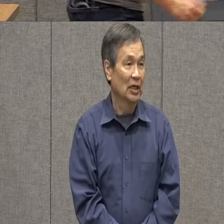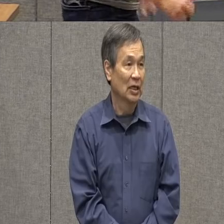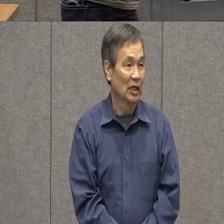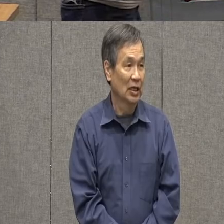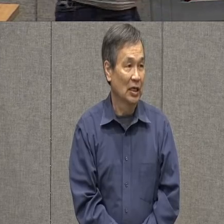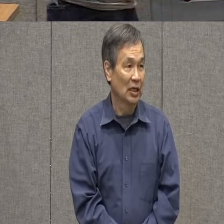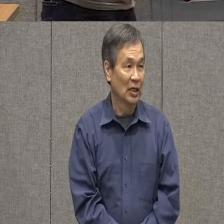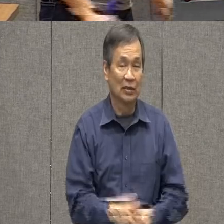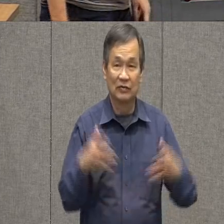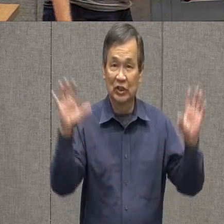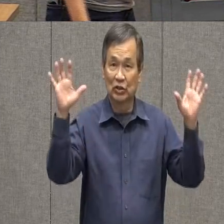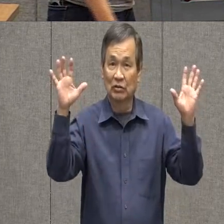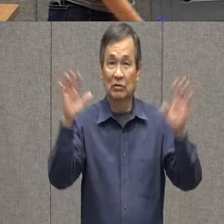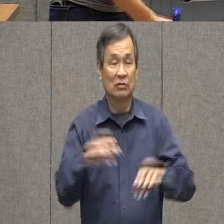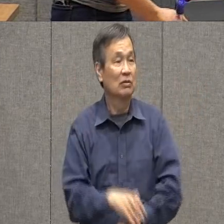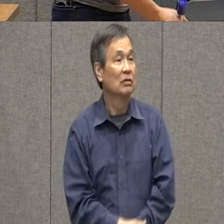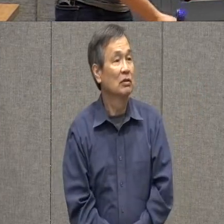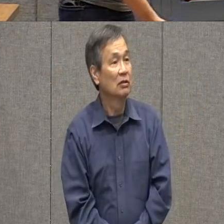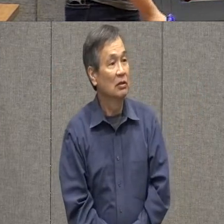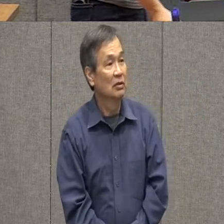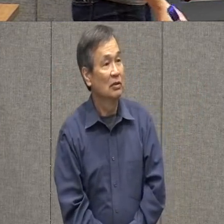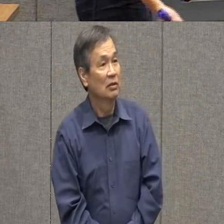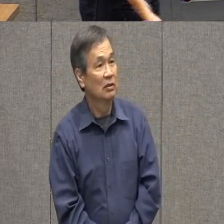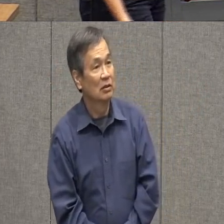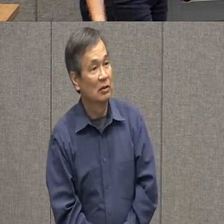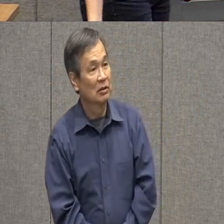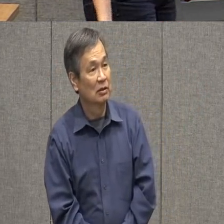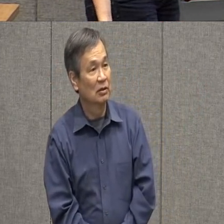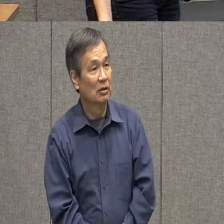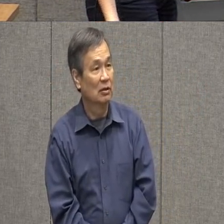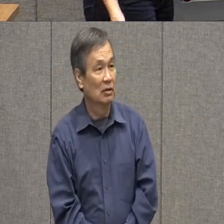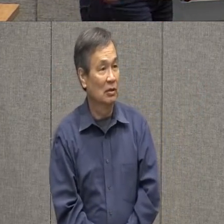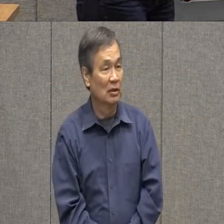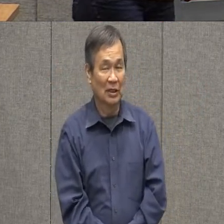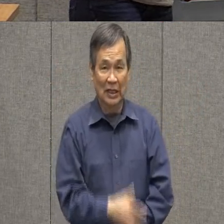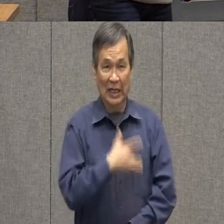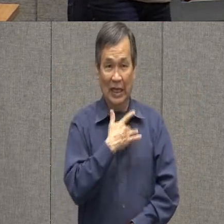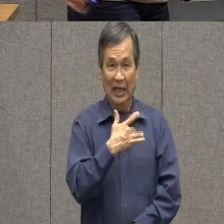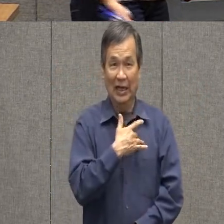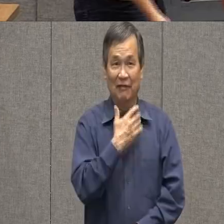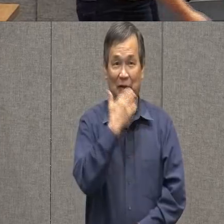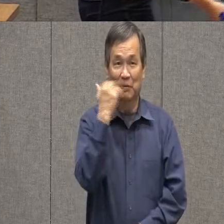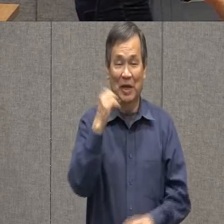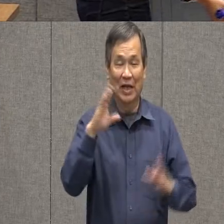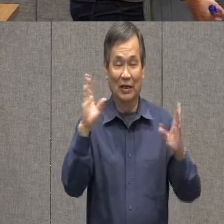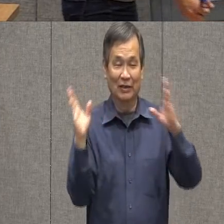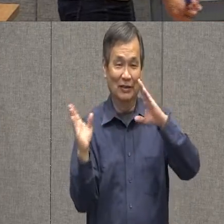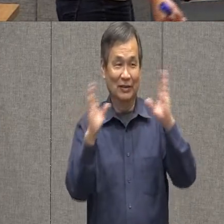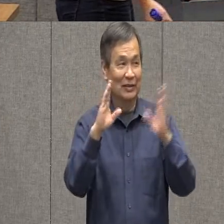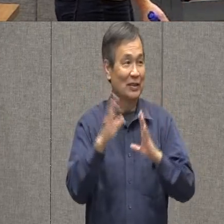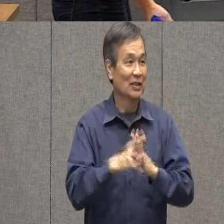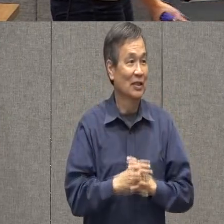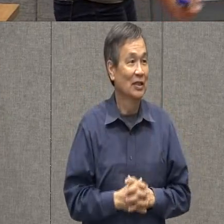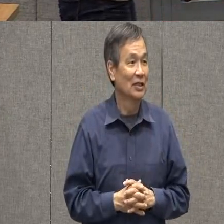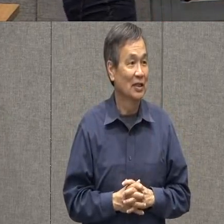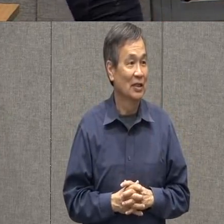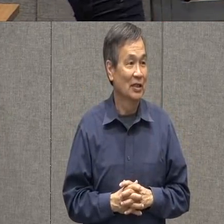And we're done. Cool! There you go. Balance. It's all about balance. Look it. Oh, that's cool!